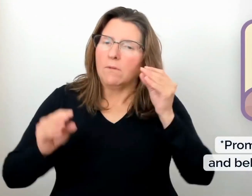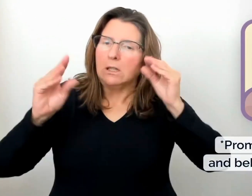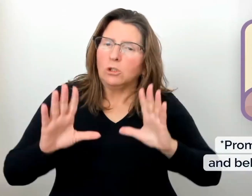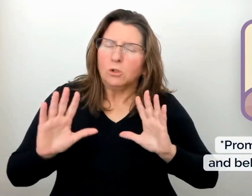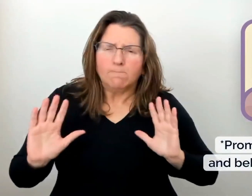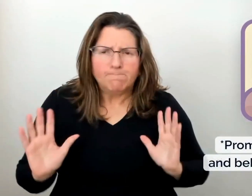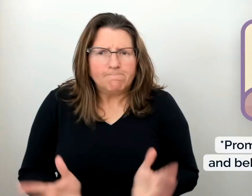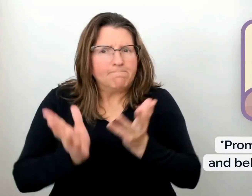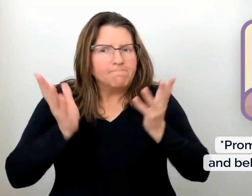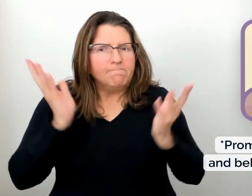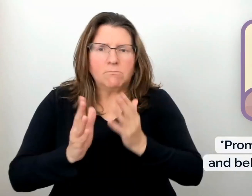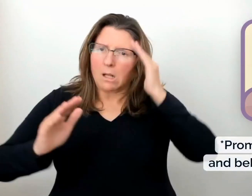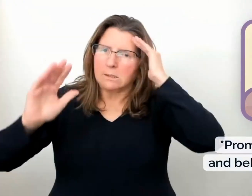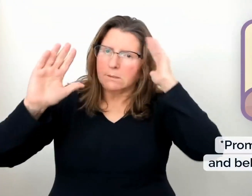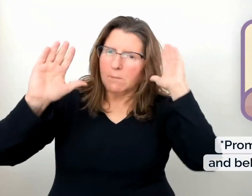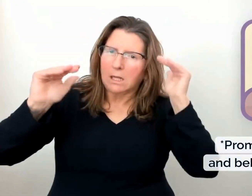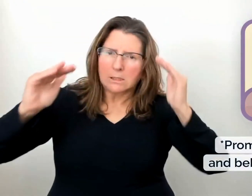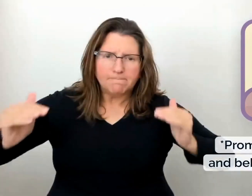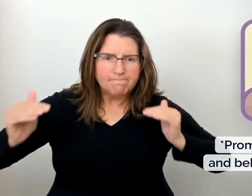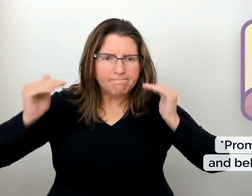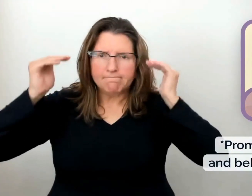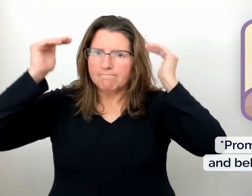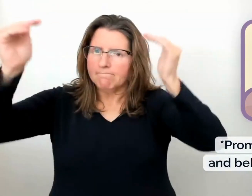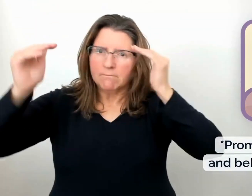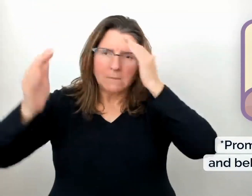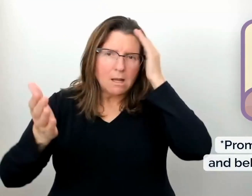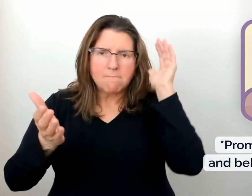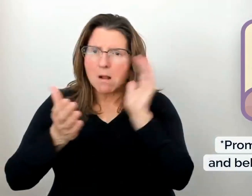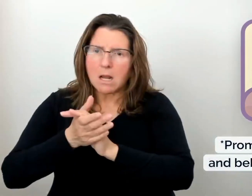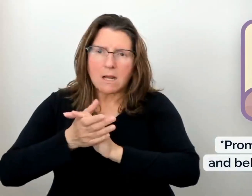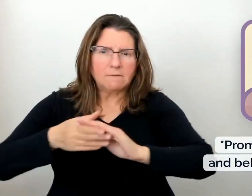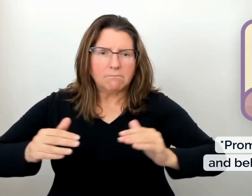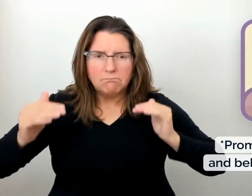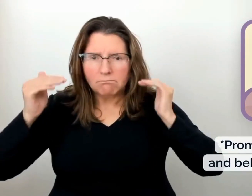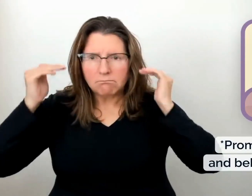Teachers need to openly demonstrate to students their expectations and beliefs.